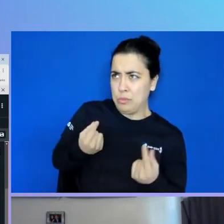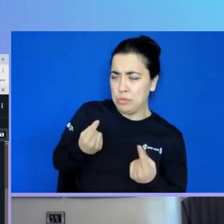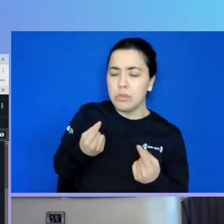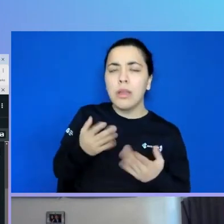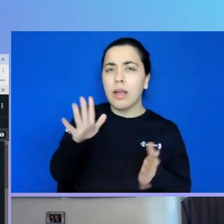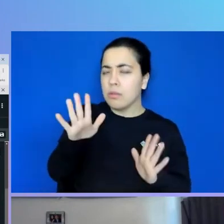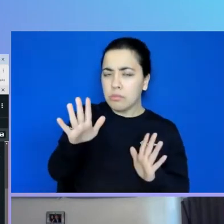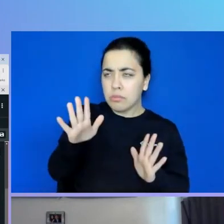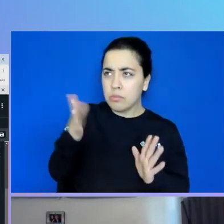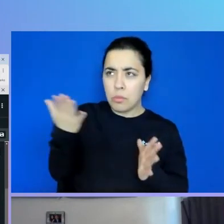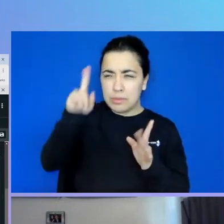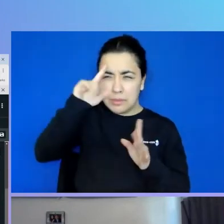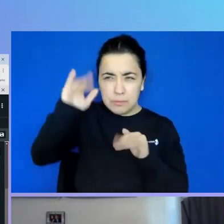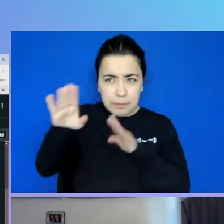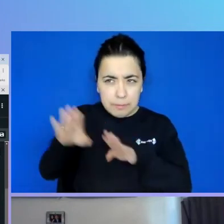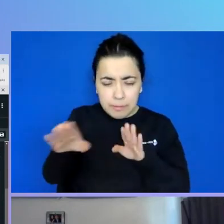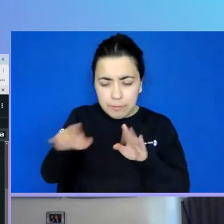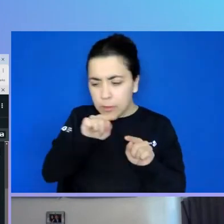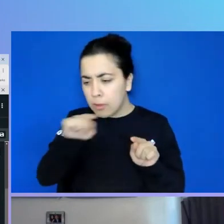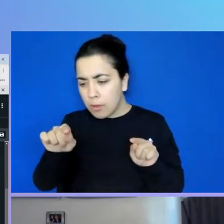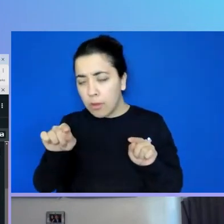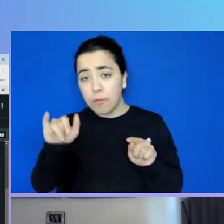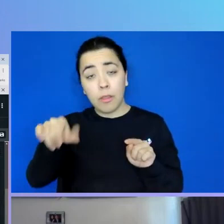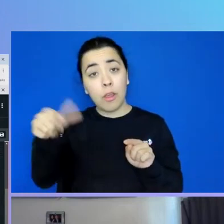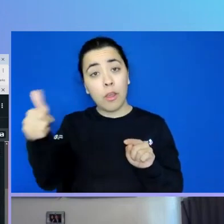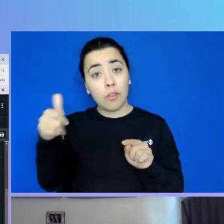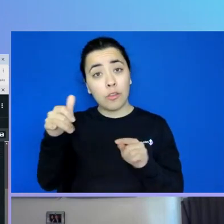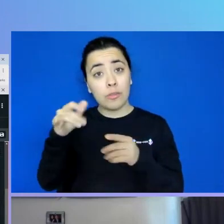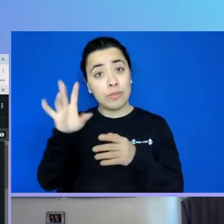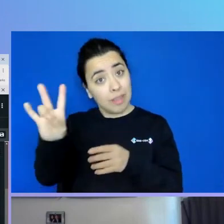behavior. By having this options of seven, I can make the best